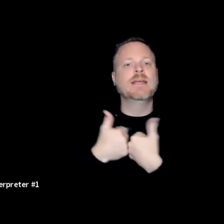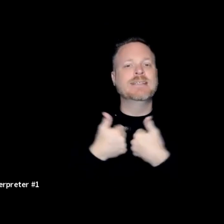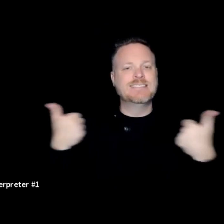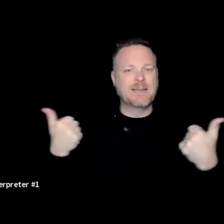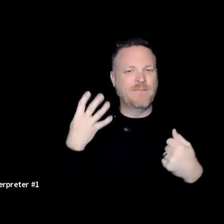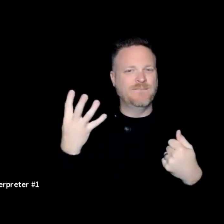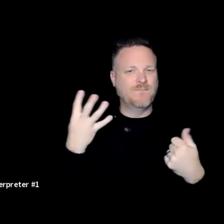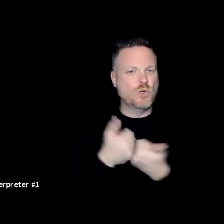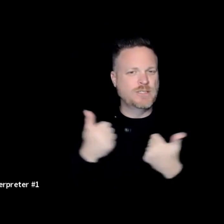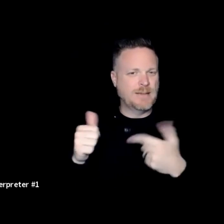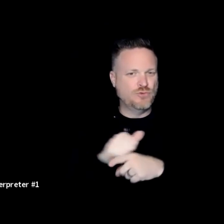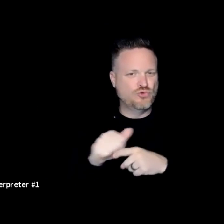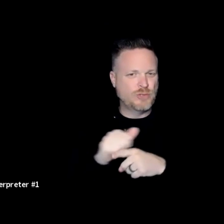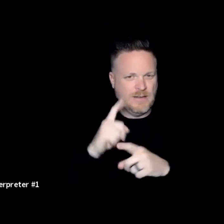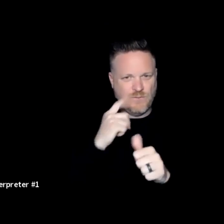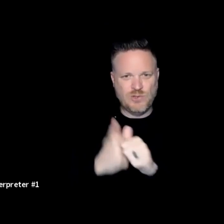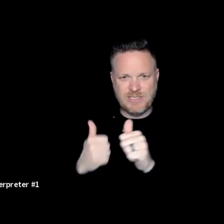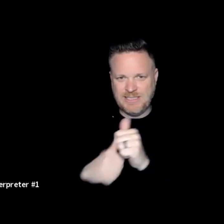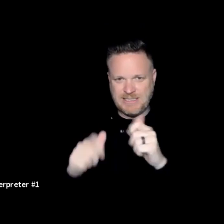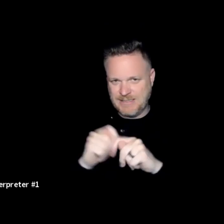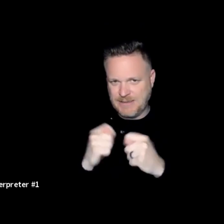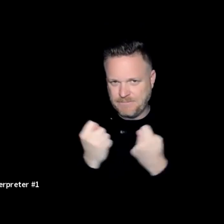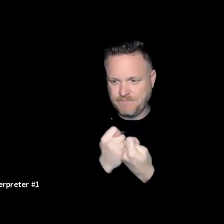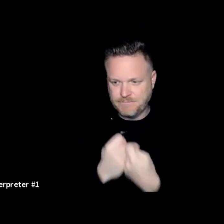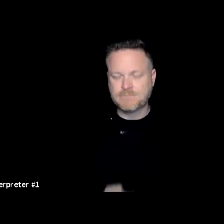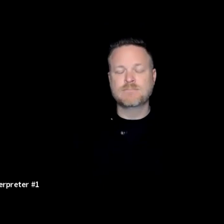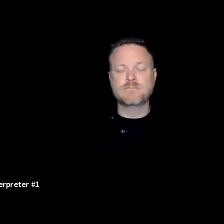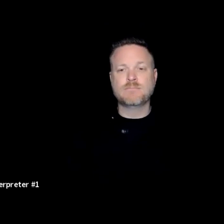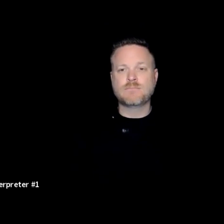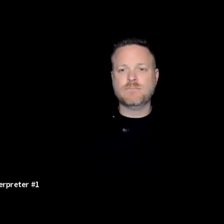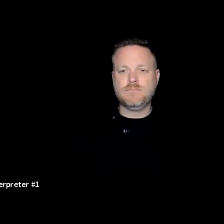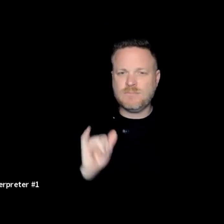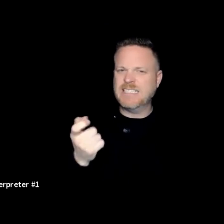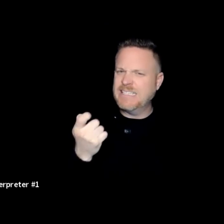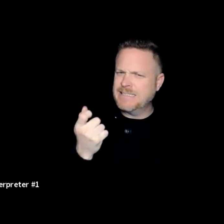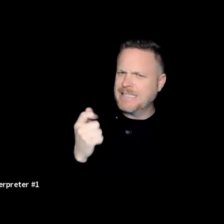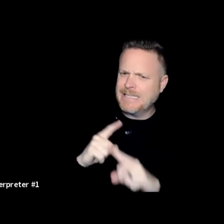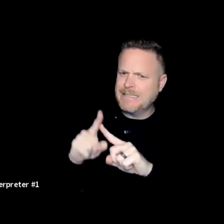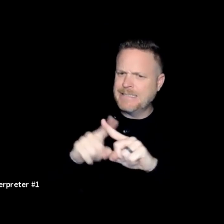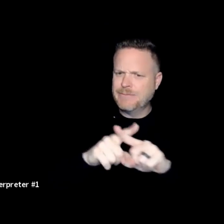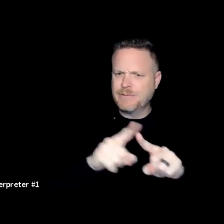trainings for each one of those teams. They are slightly different, because they have to be.